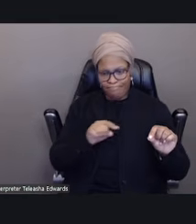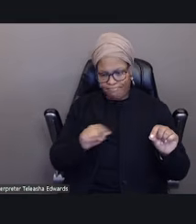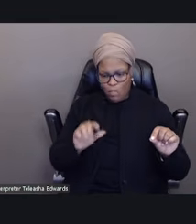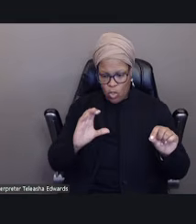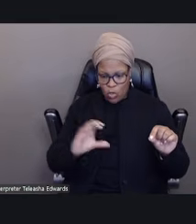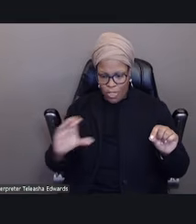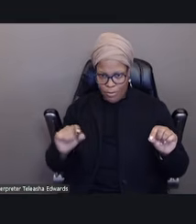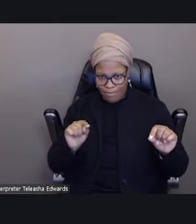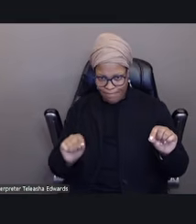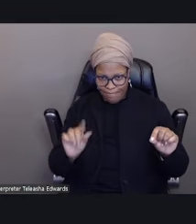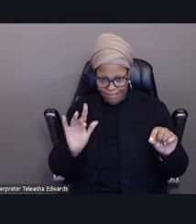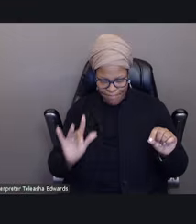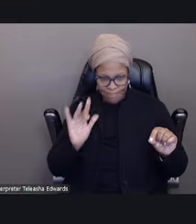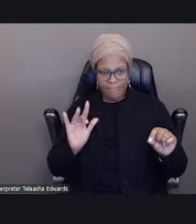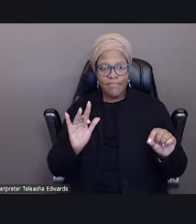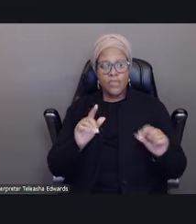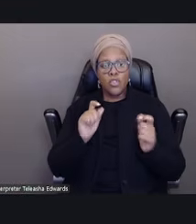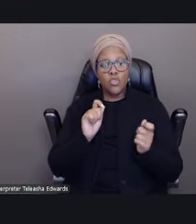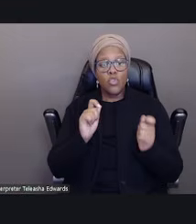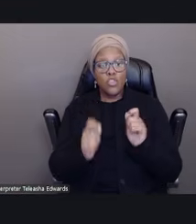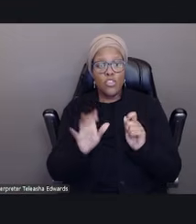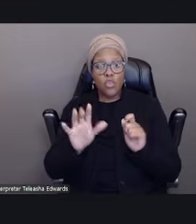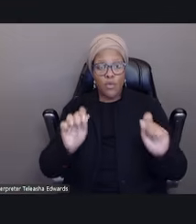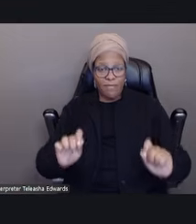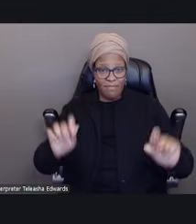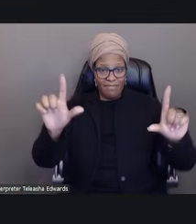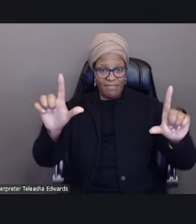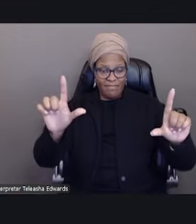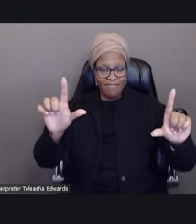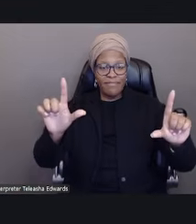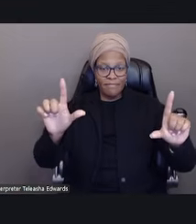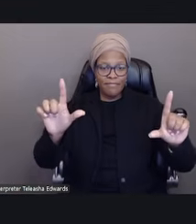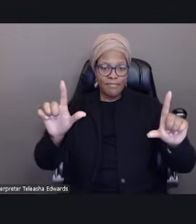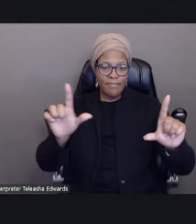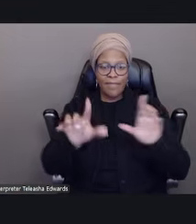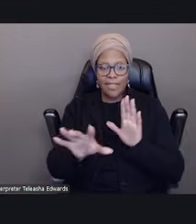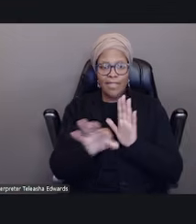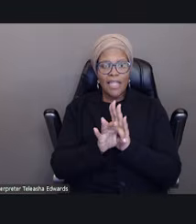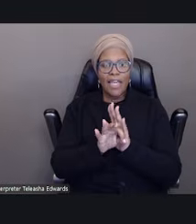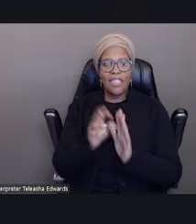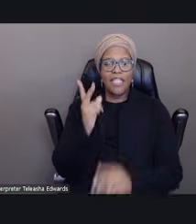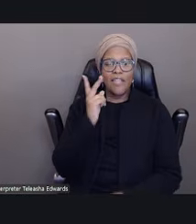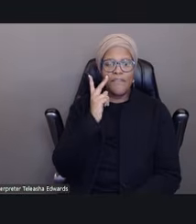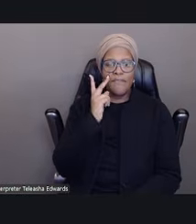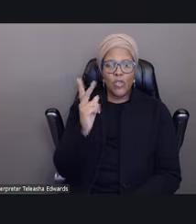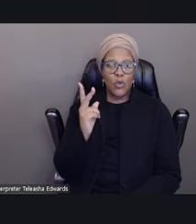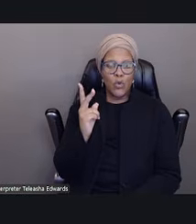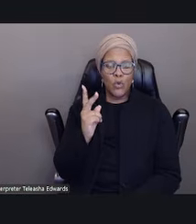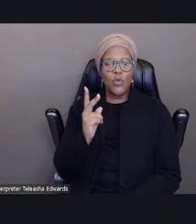To adjust your video layout in screen view, select the view feature located on the top right